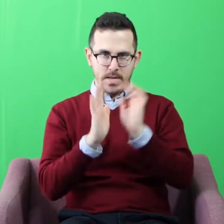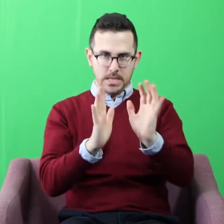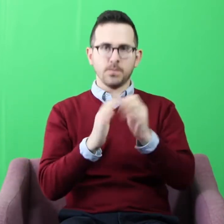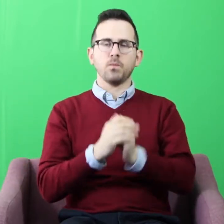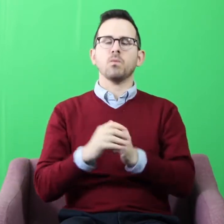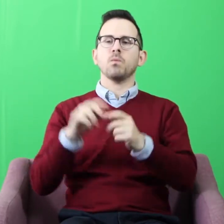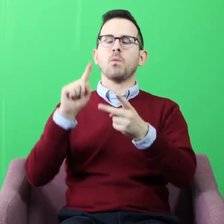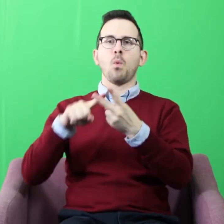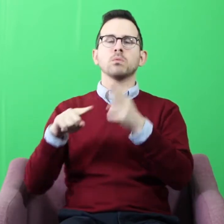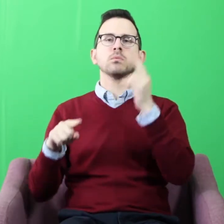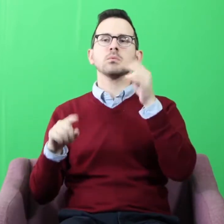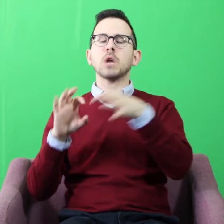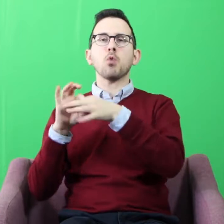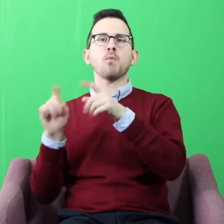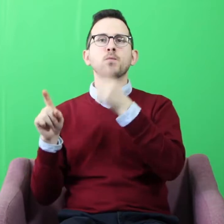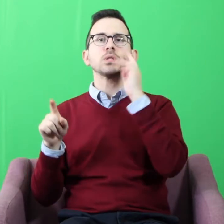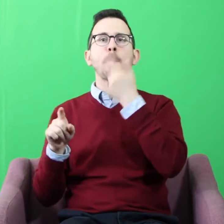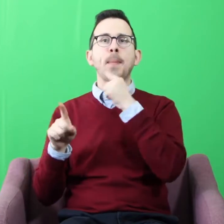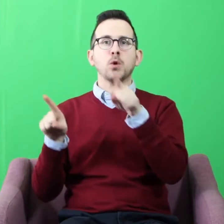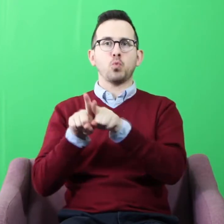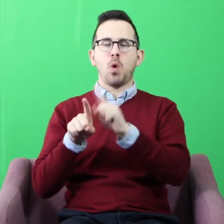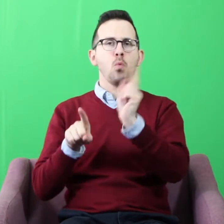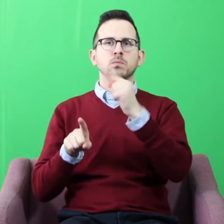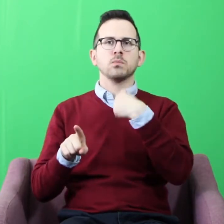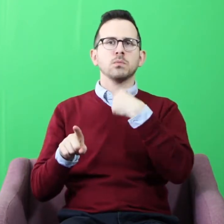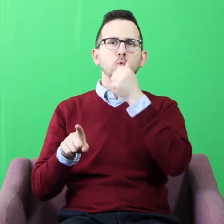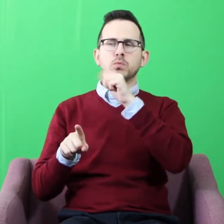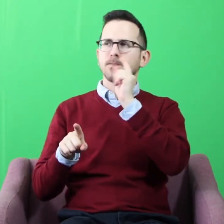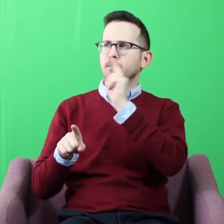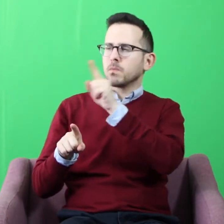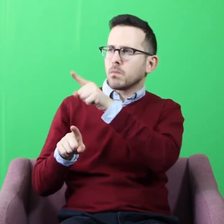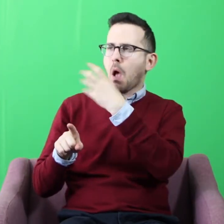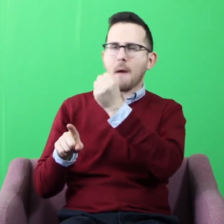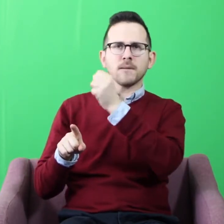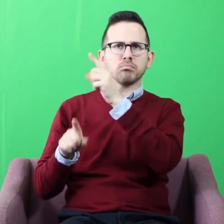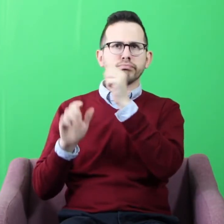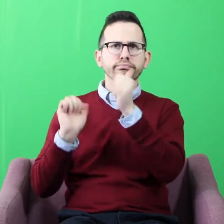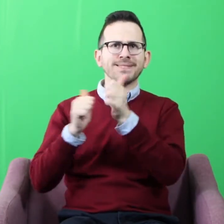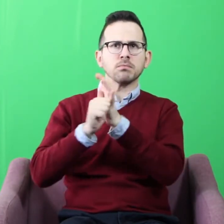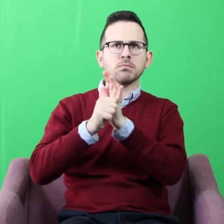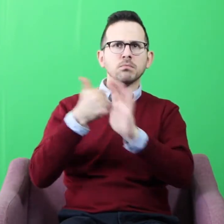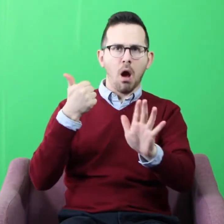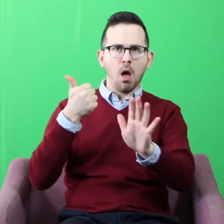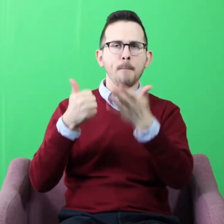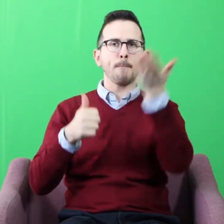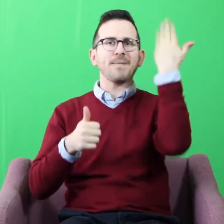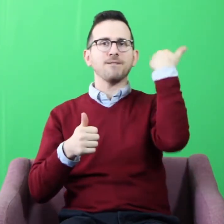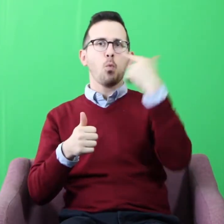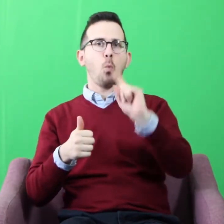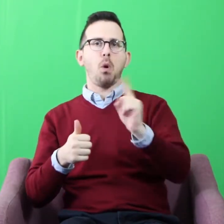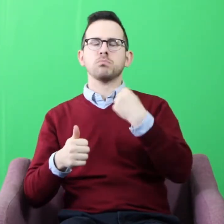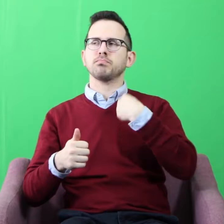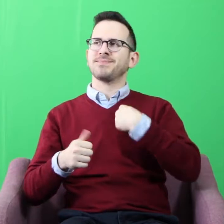Also networking from within the Deaf community. I may see someone in a social setting who displays strong skills in a certain area.